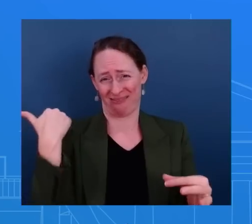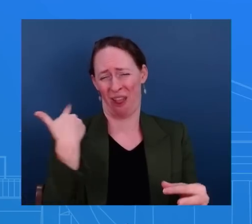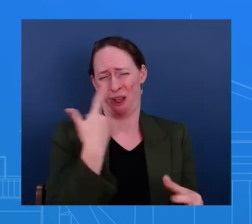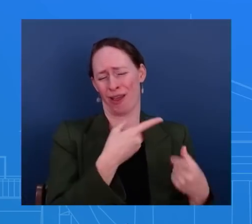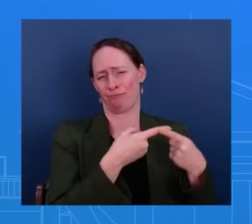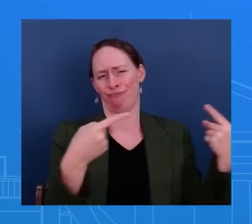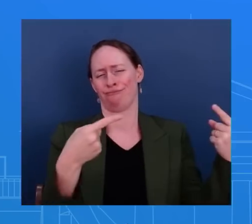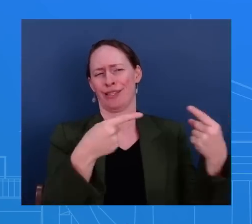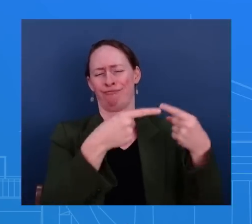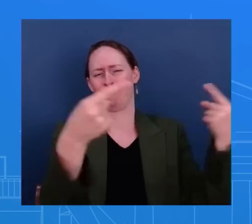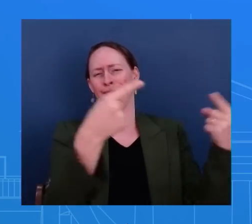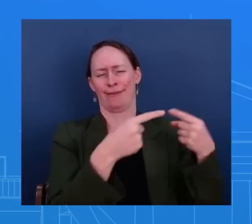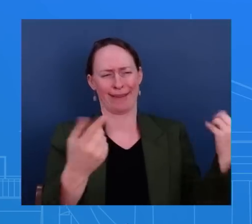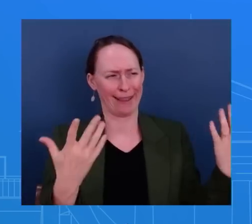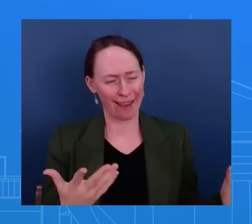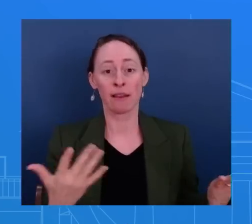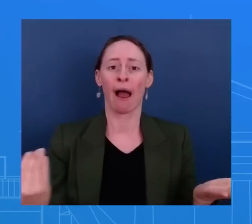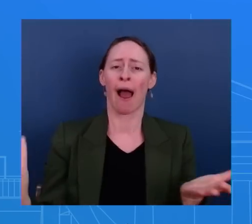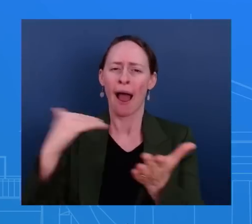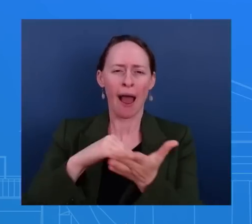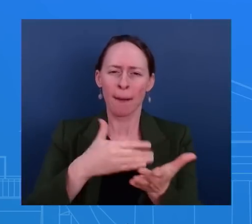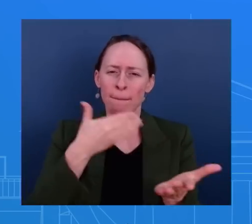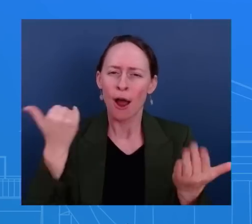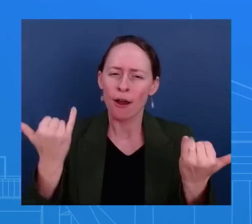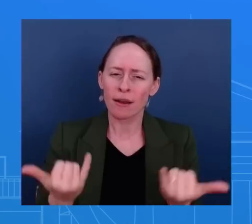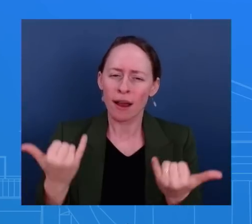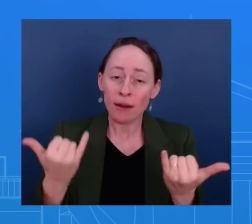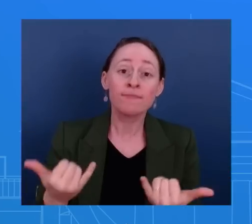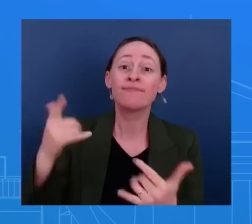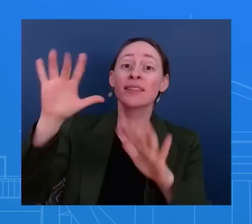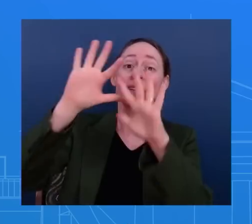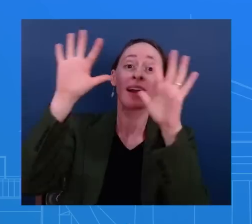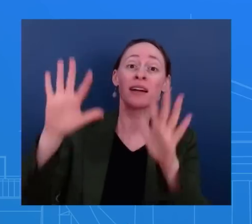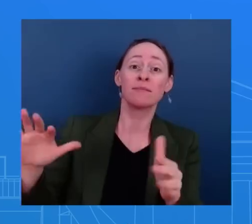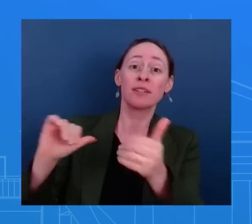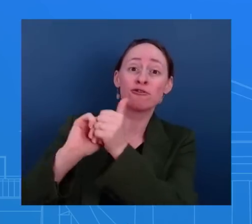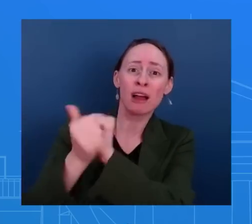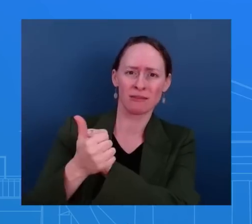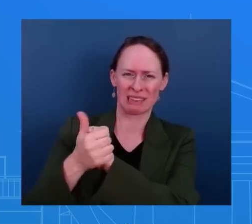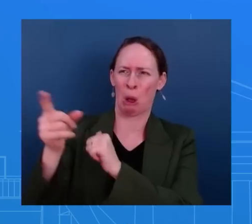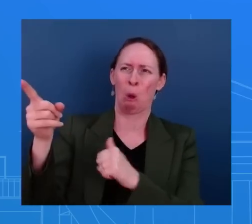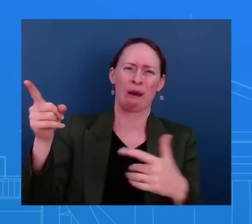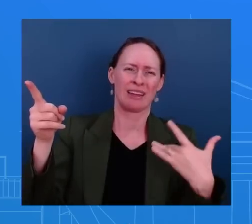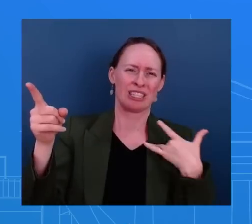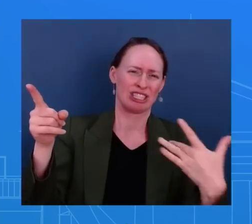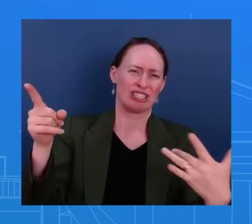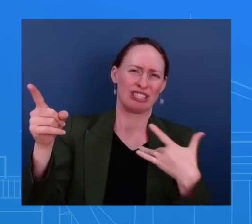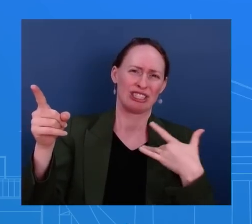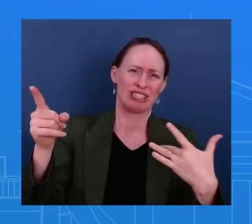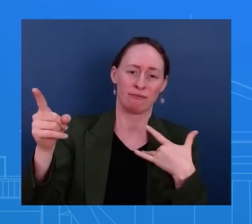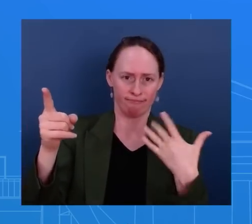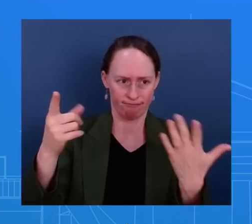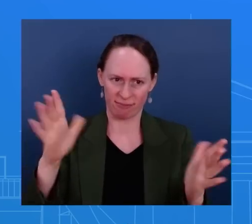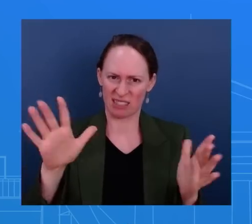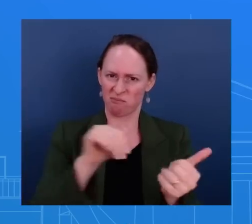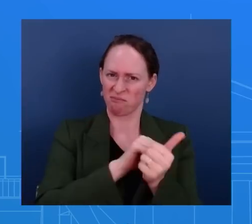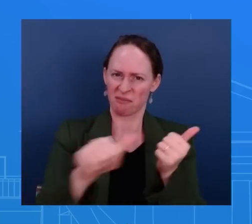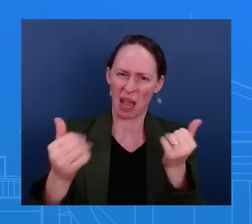Climate change: passing one of the most important, largest, biggest, historic pieces of cl- -- pieces of legislation that's going to deal with one --